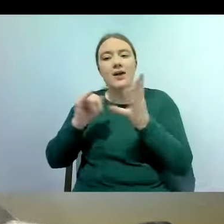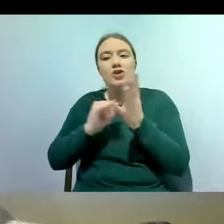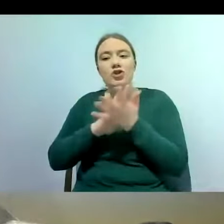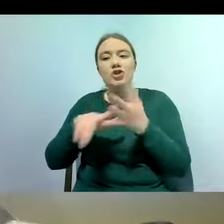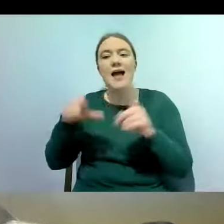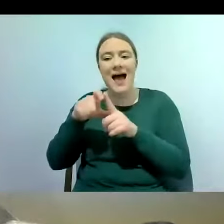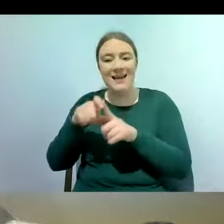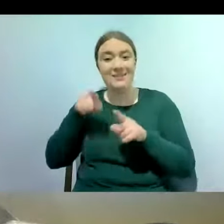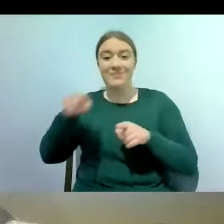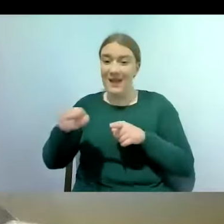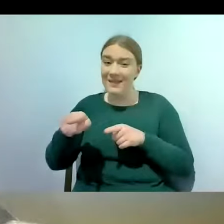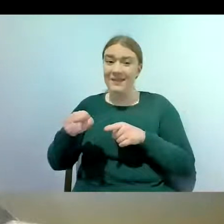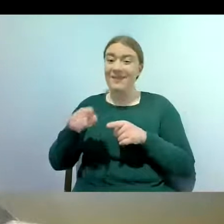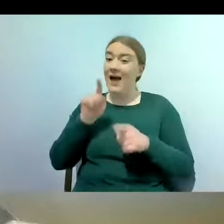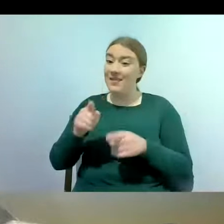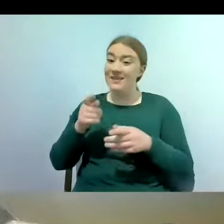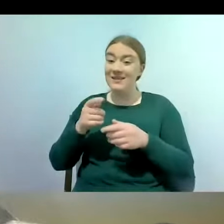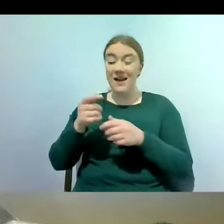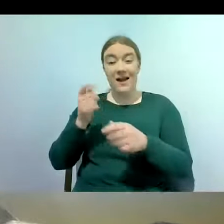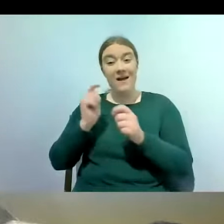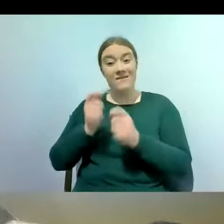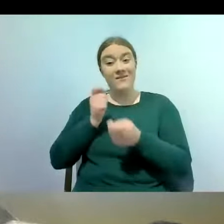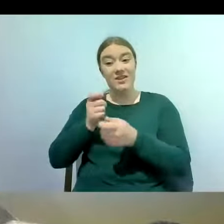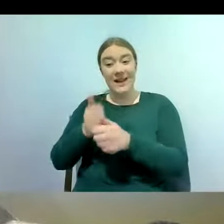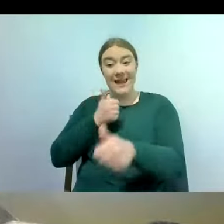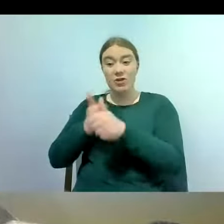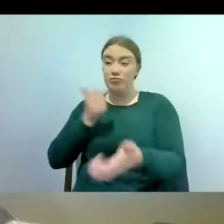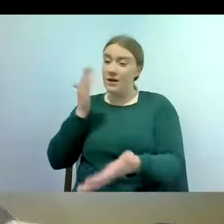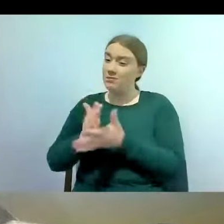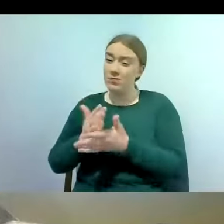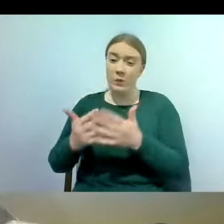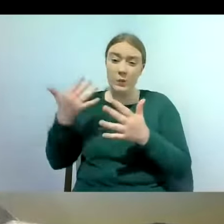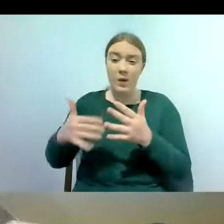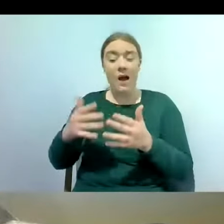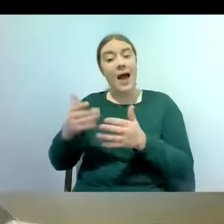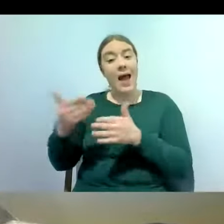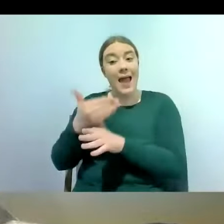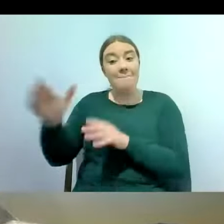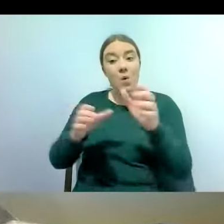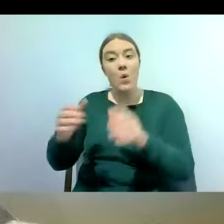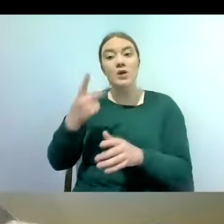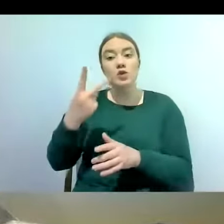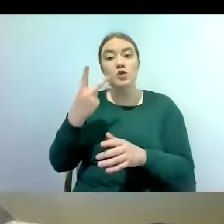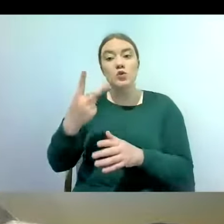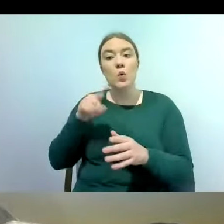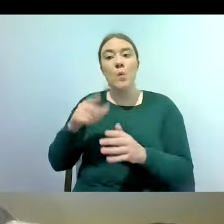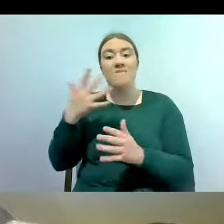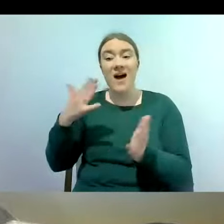in bangladesh employing around two and a half million people and worth over a billion us dollars